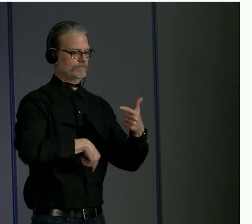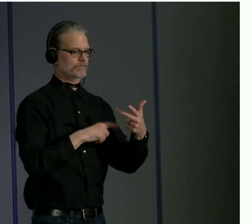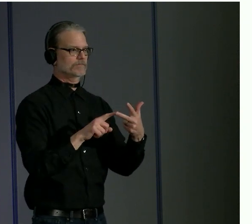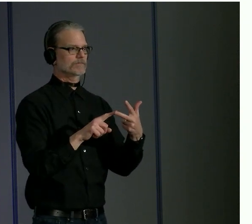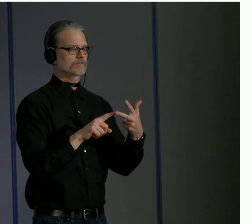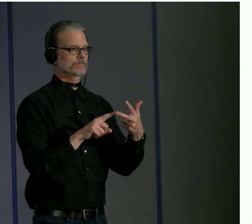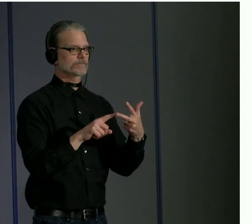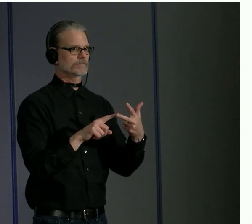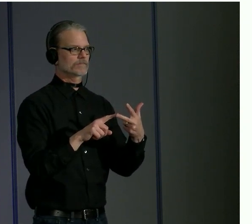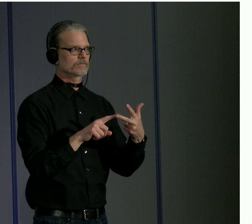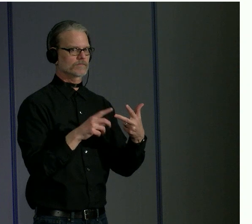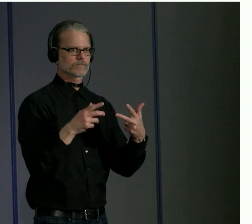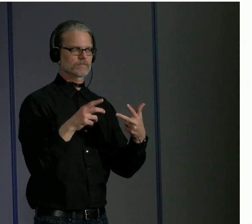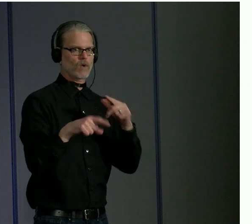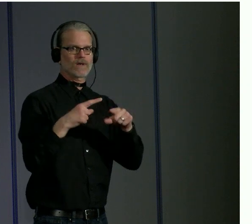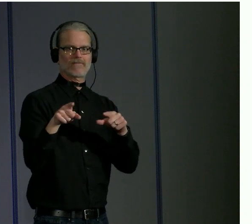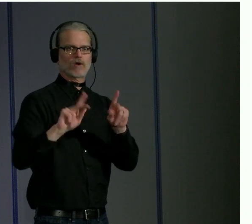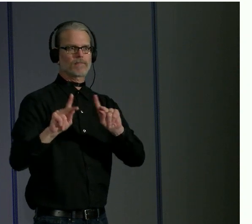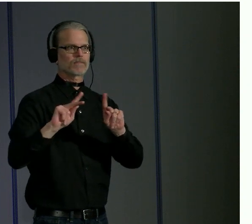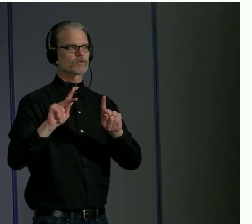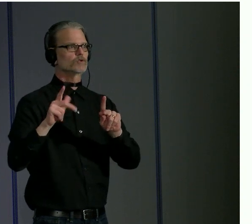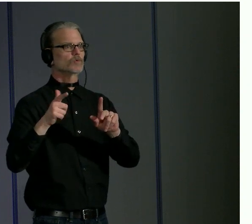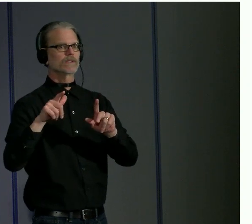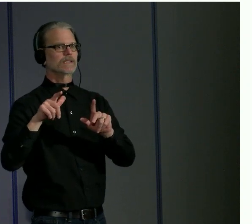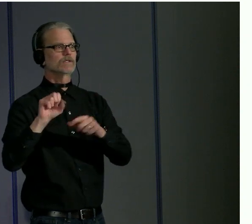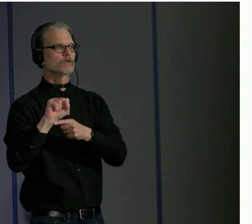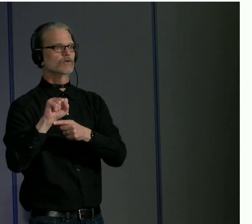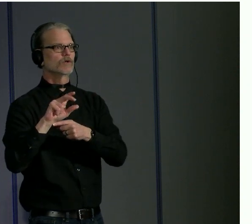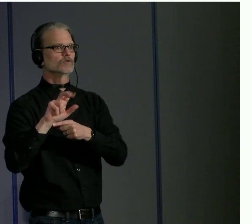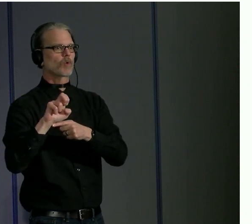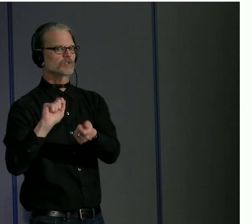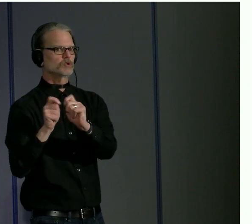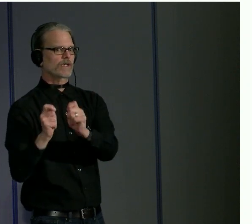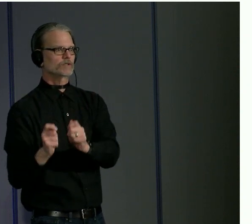while people are doing source change and revisions, you should go back to the document